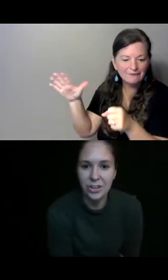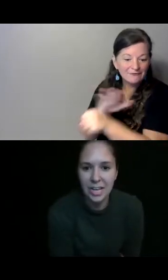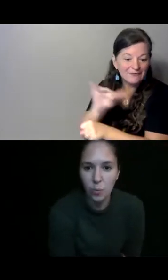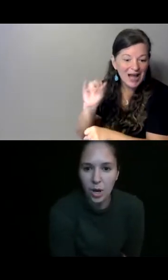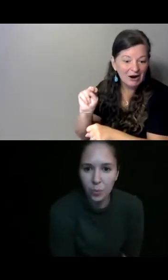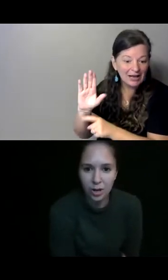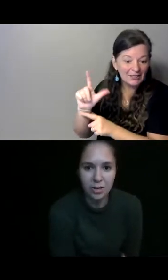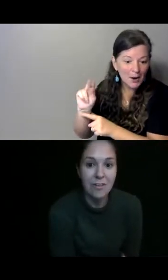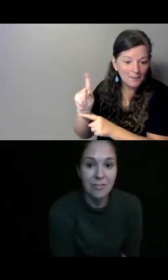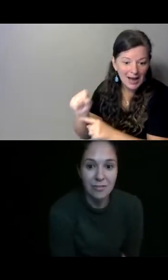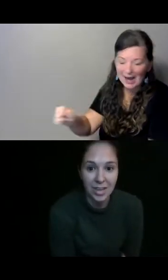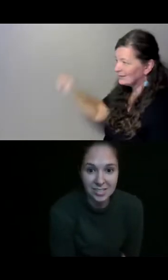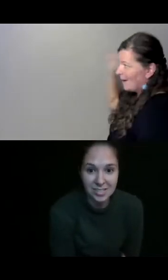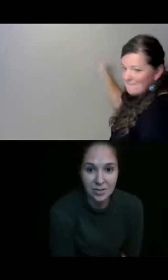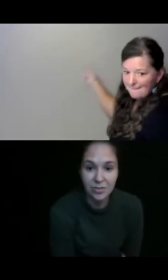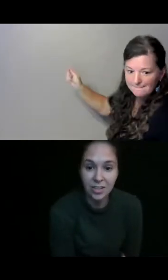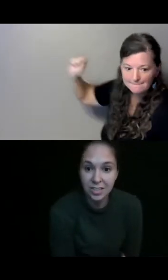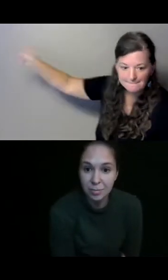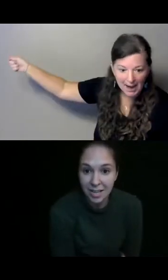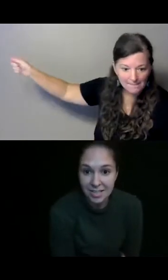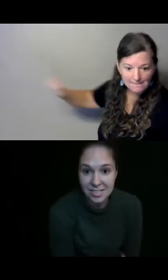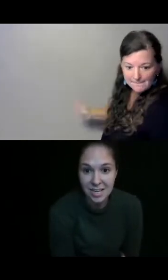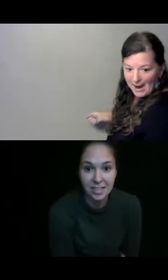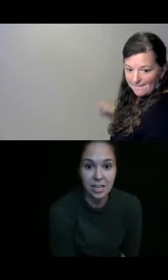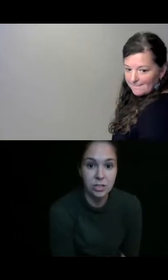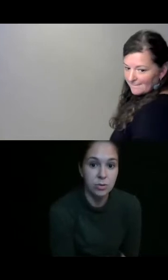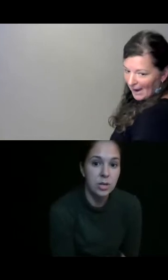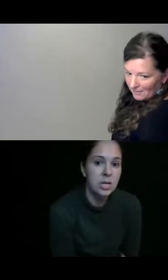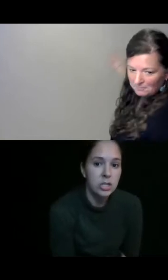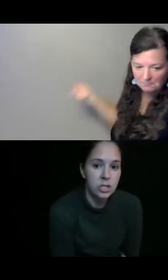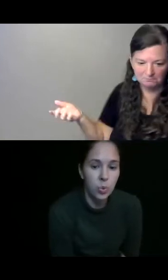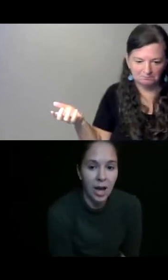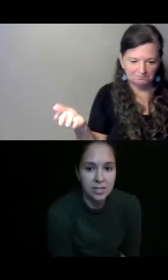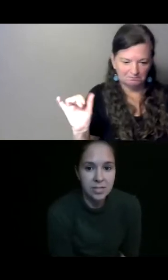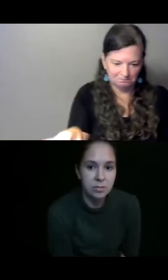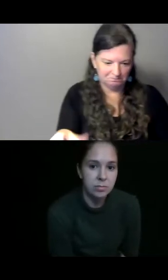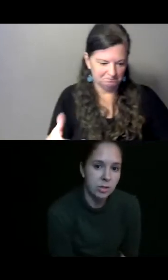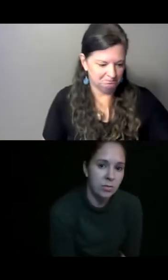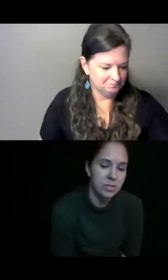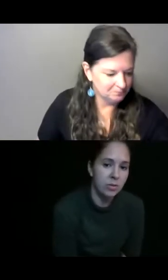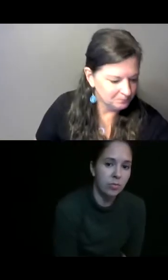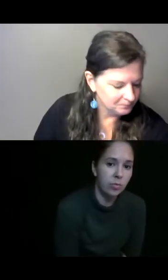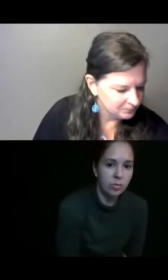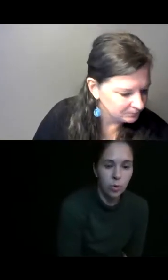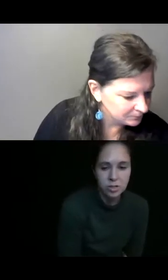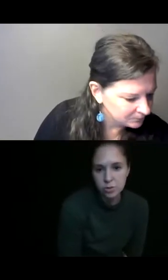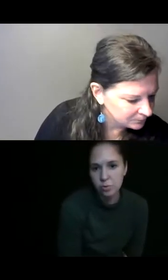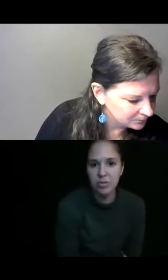look at what word fits, fill in the blanks and then you SWAT, you know, to one, two, three,